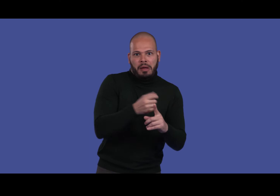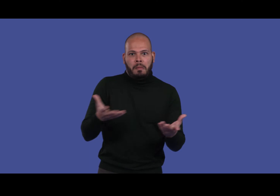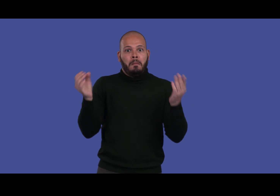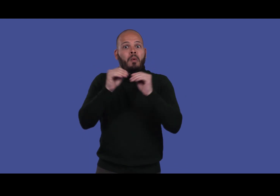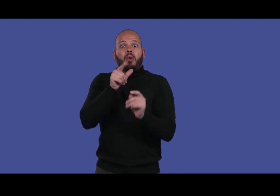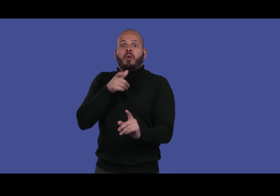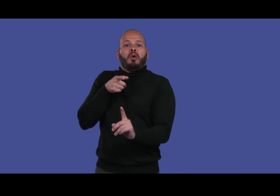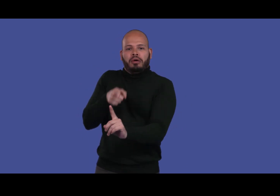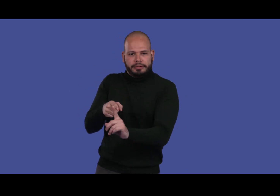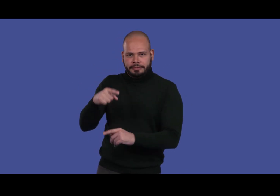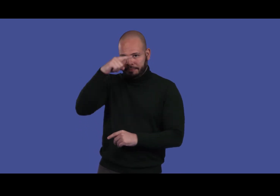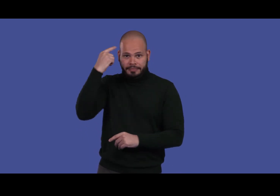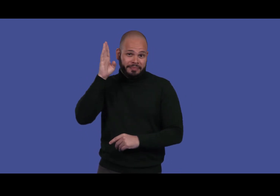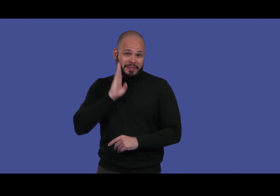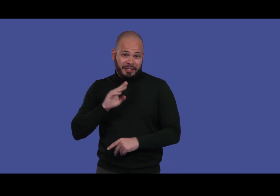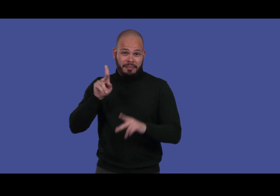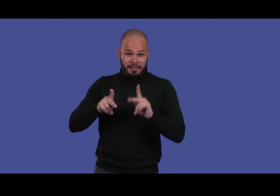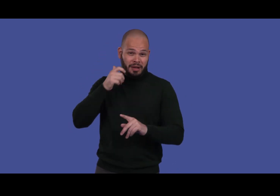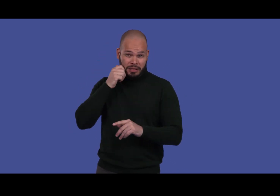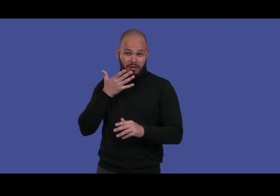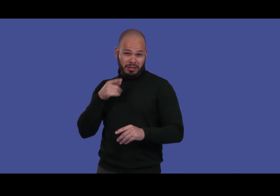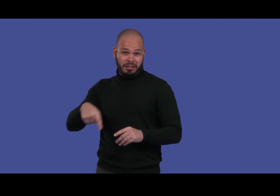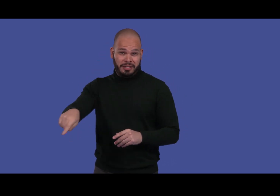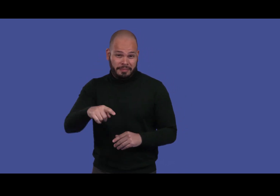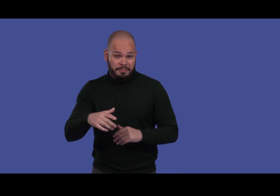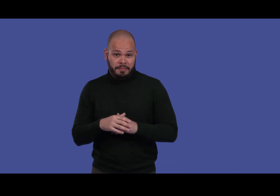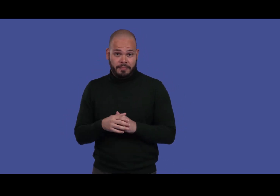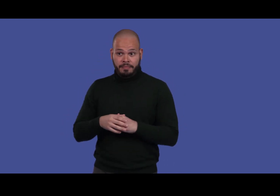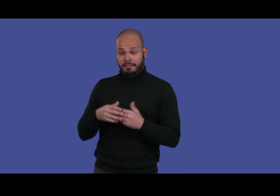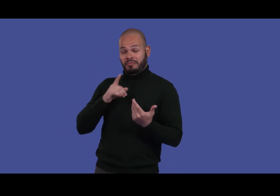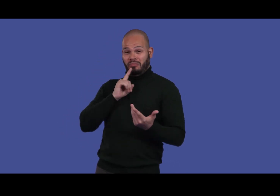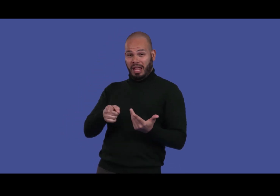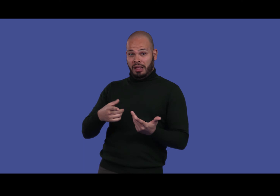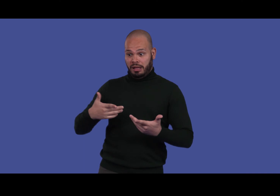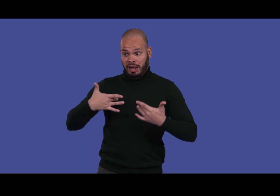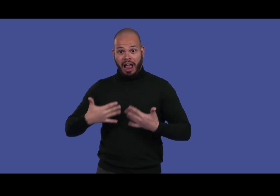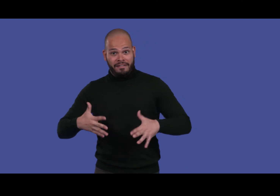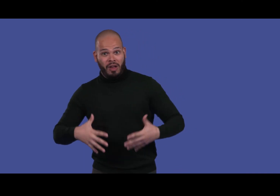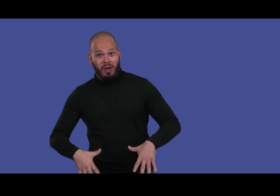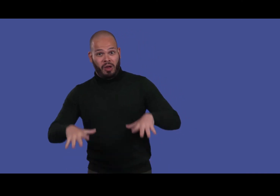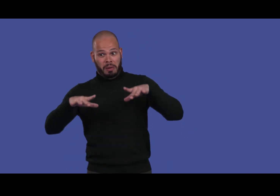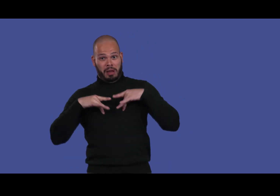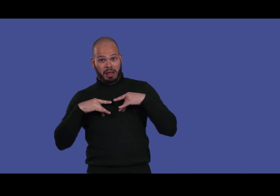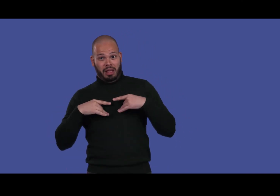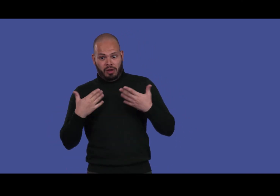those who are more likely to get infected with hep C are black or brown people.